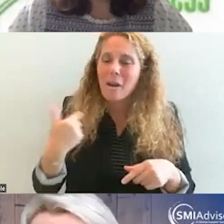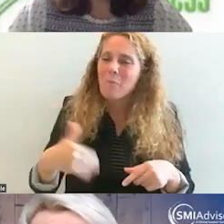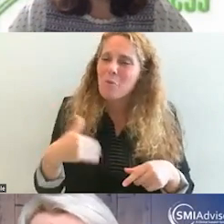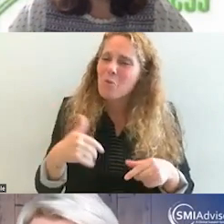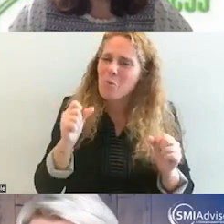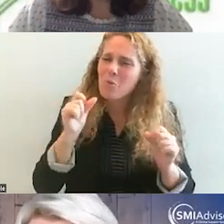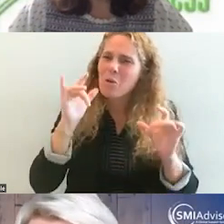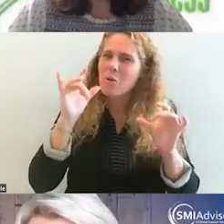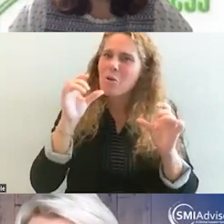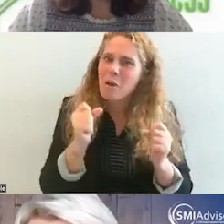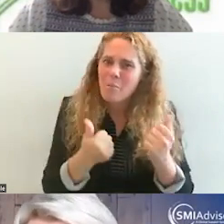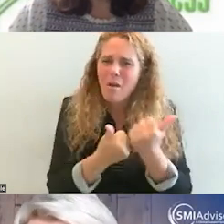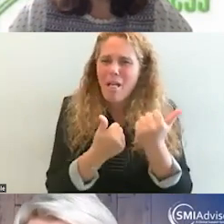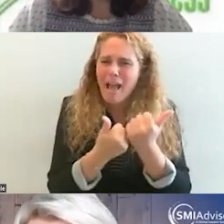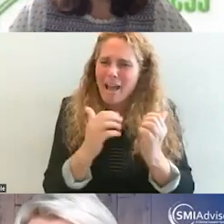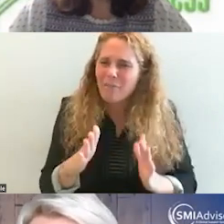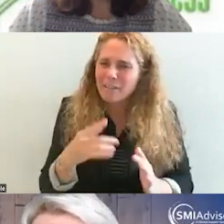ADVOCATES YOU ARE FOR YOUR COMMUNITY.